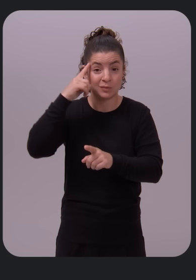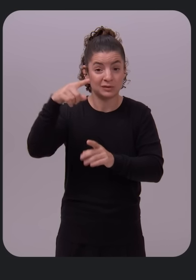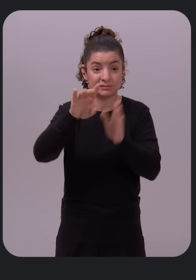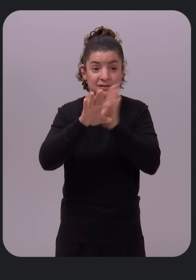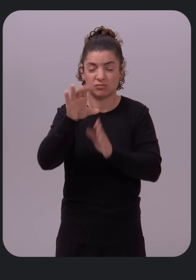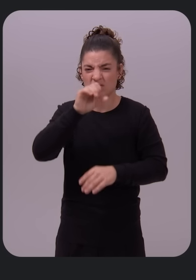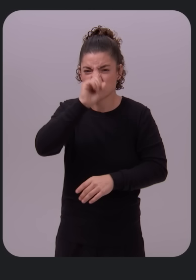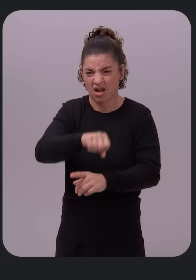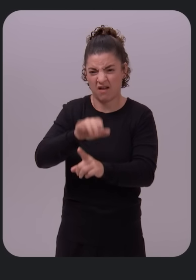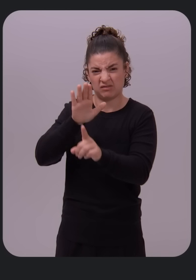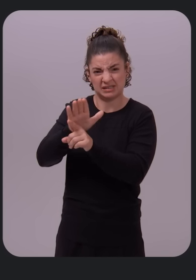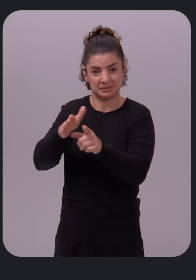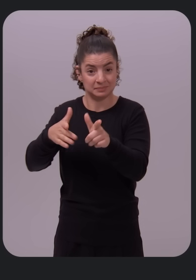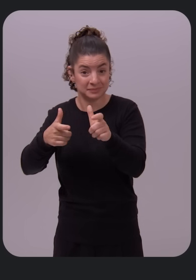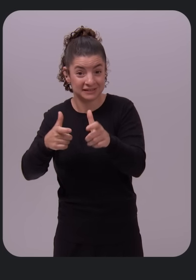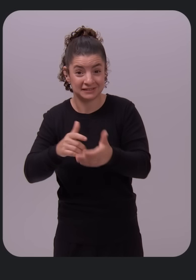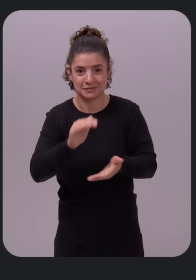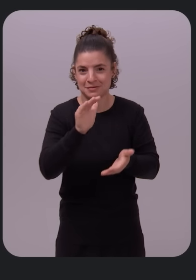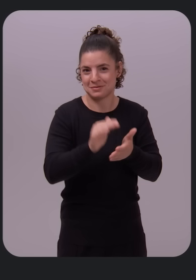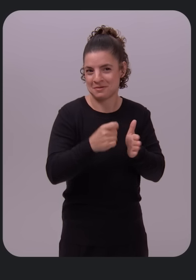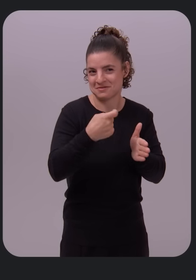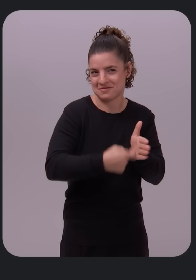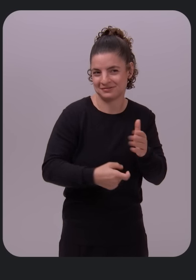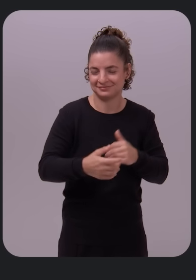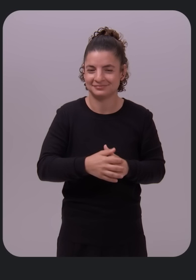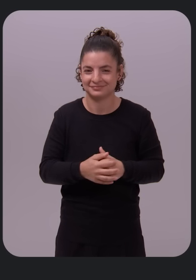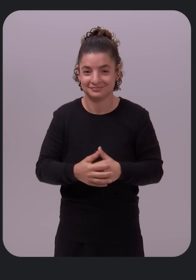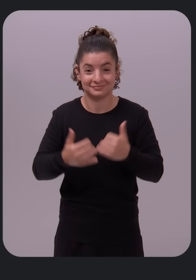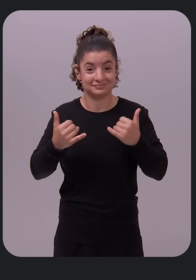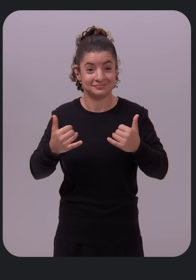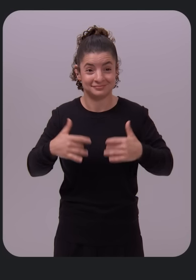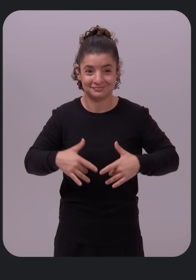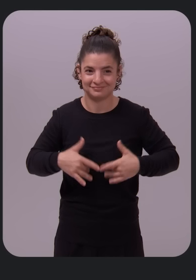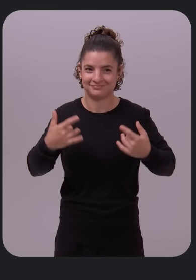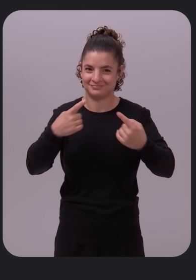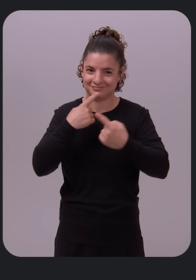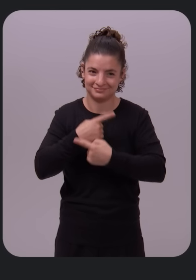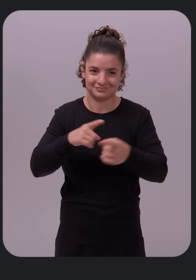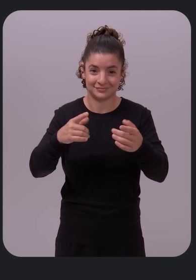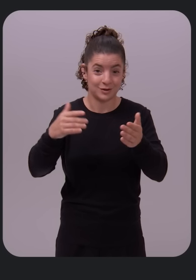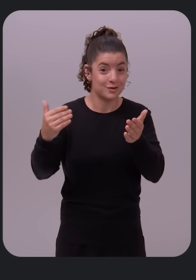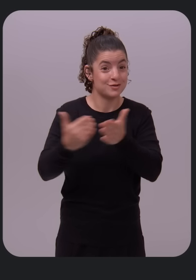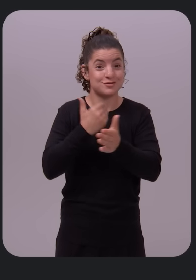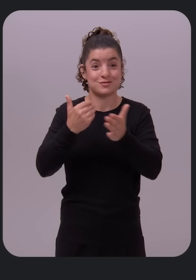love its speed and low cost. Today, I'm thrilled to announce that we're releasing an updated